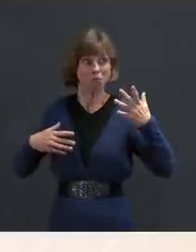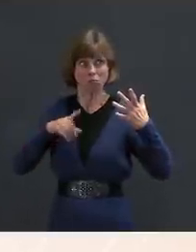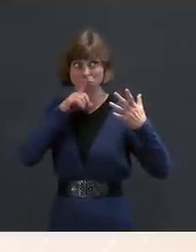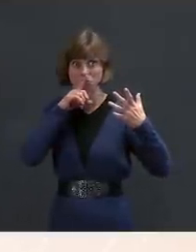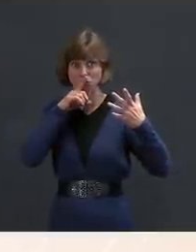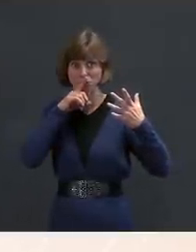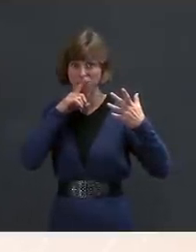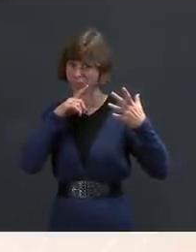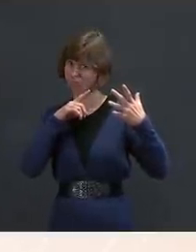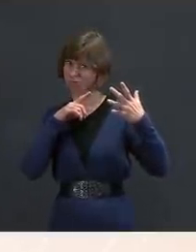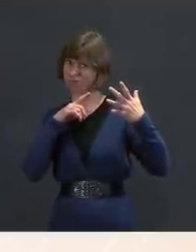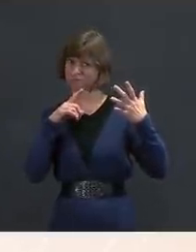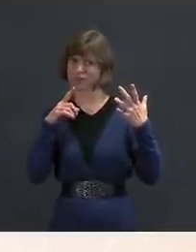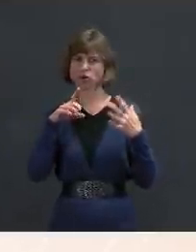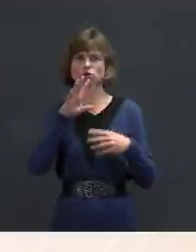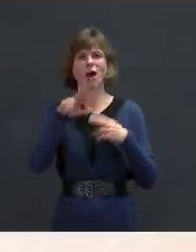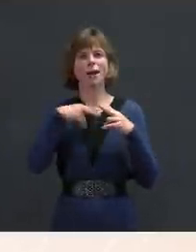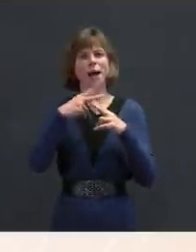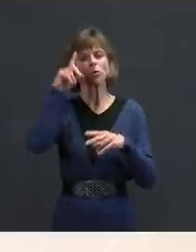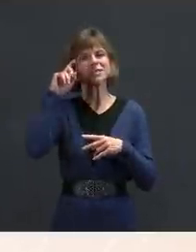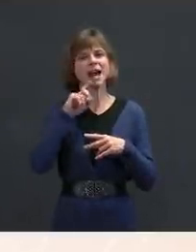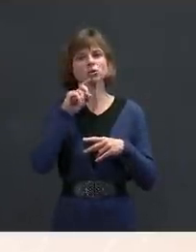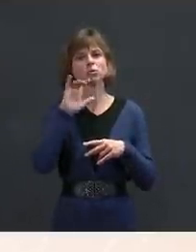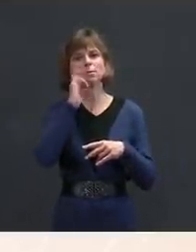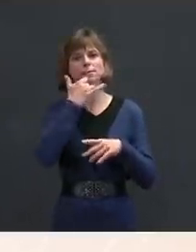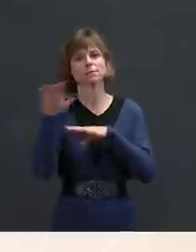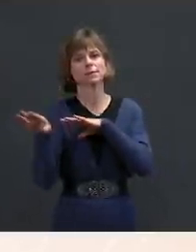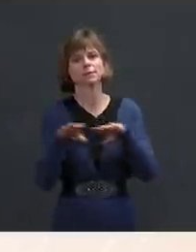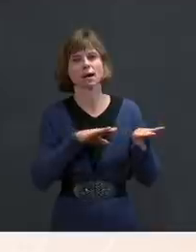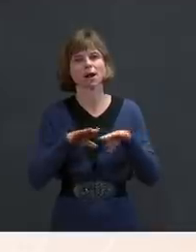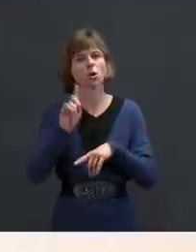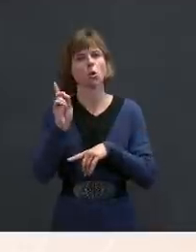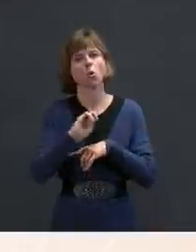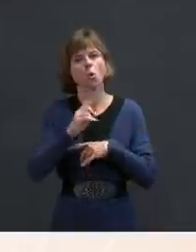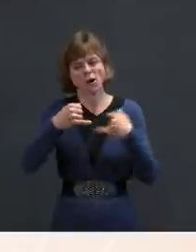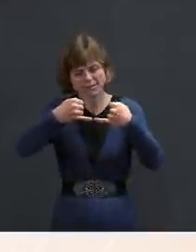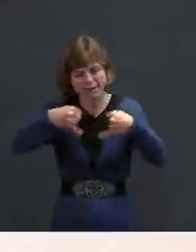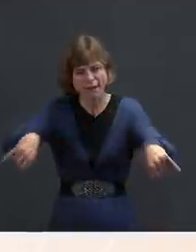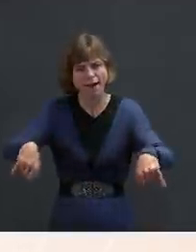where is the red line for this President and the administration? Is it only unwanted physical overtures,